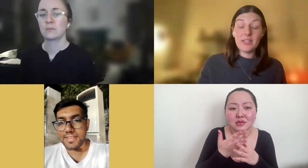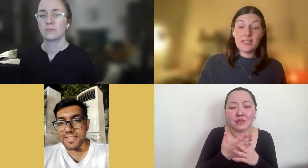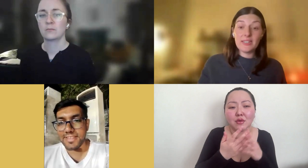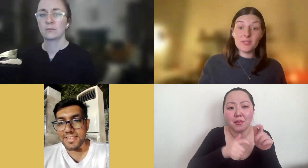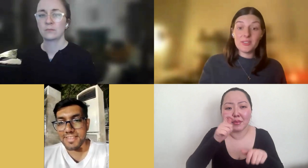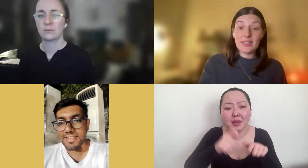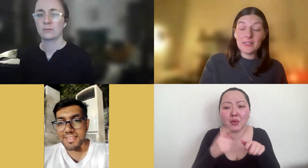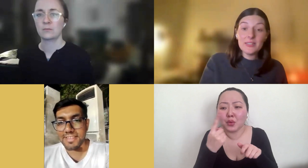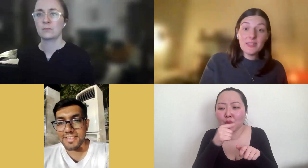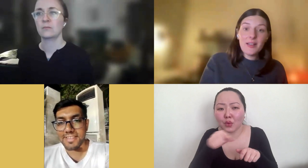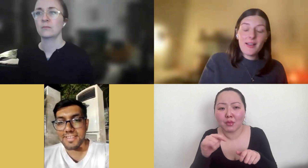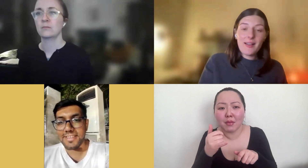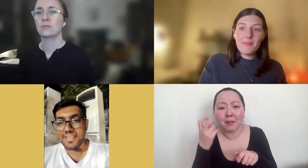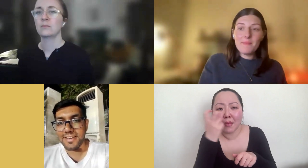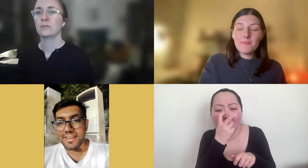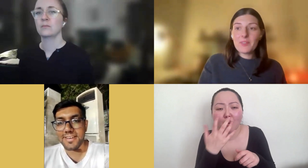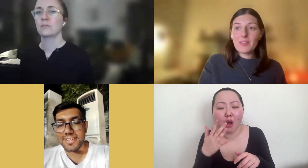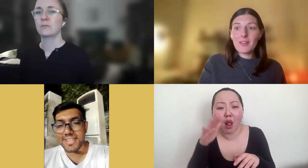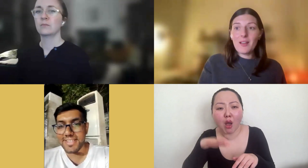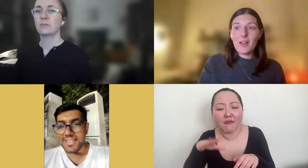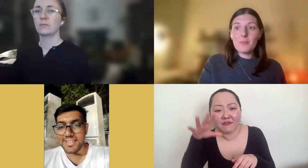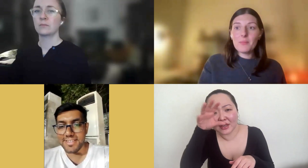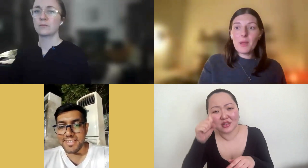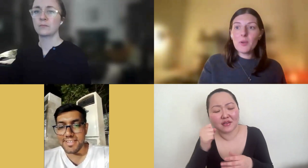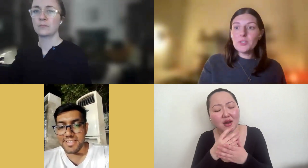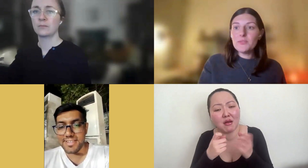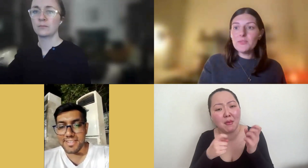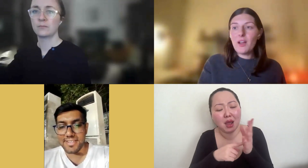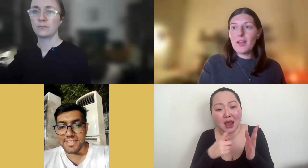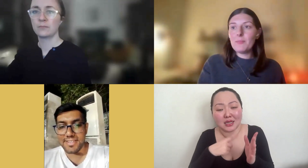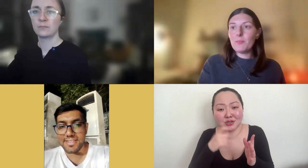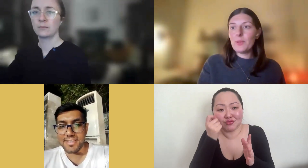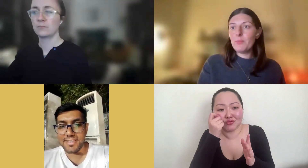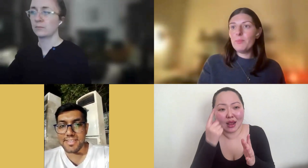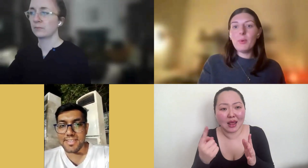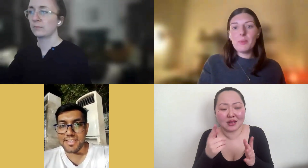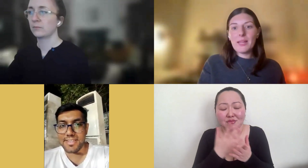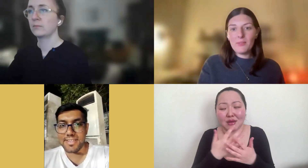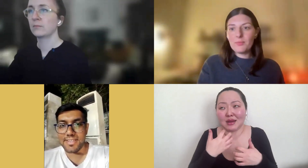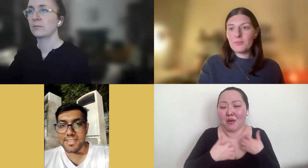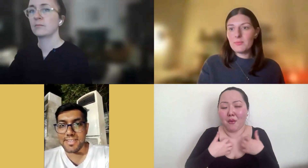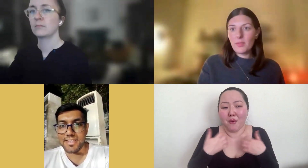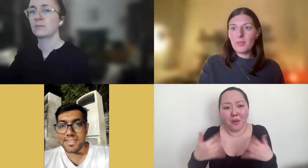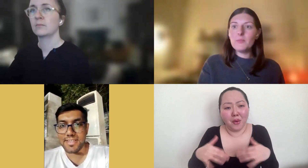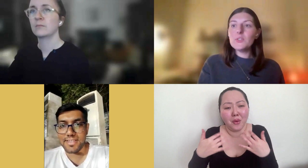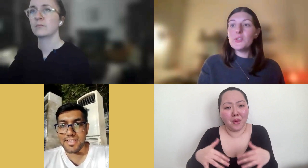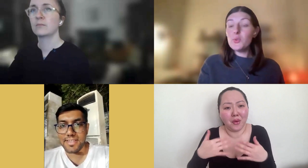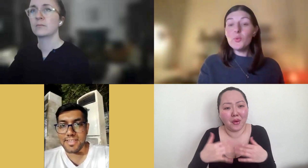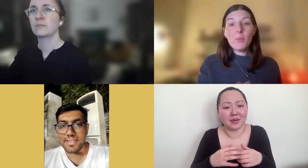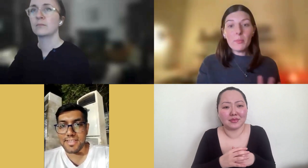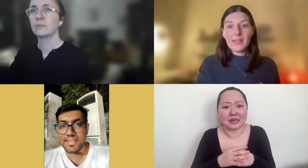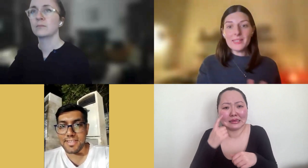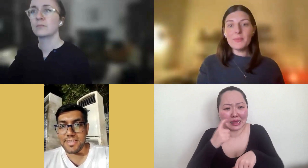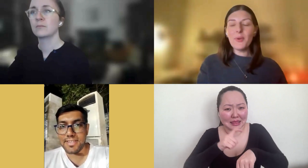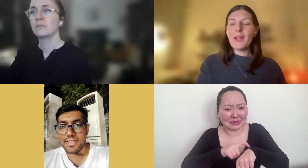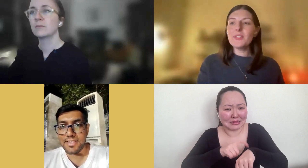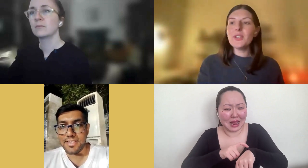so brilliant and interesting. I'm conscious of time. We probably have two more minutes before I